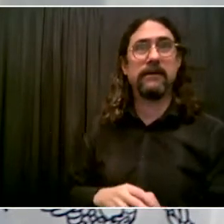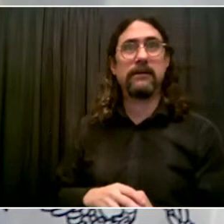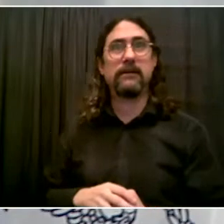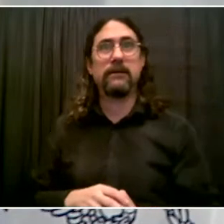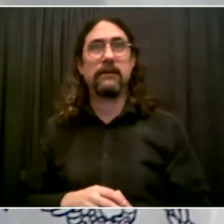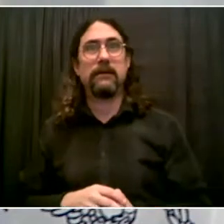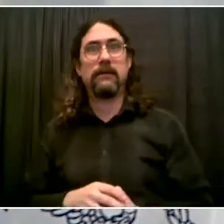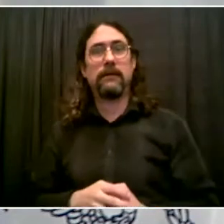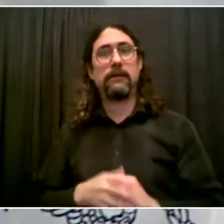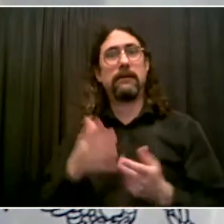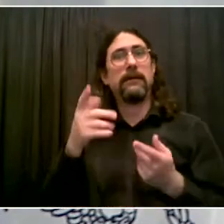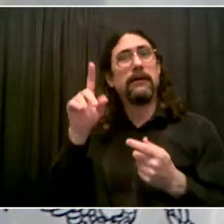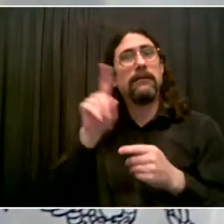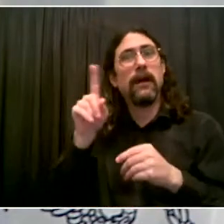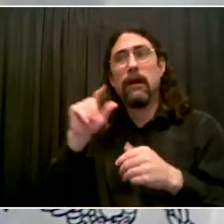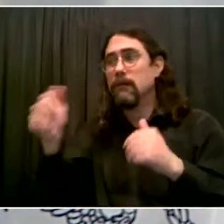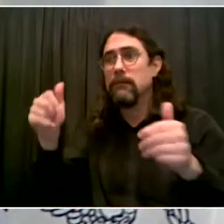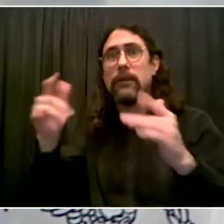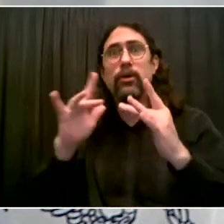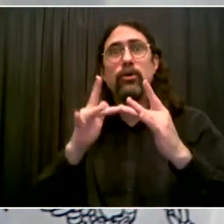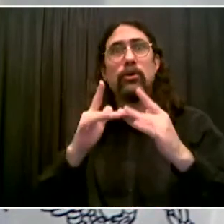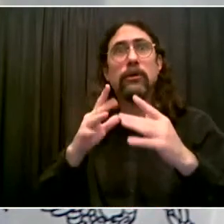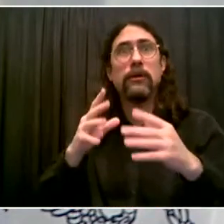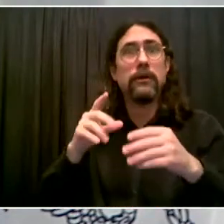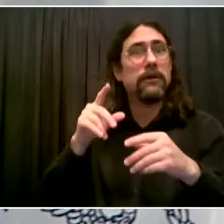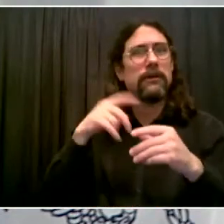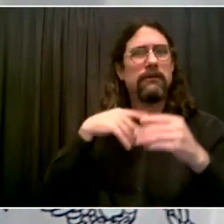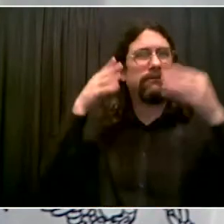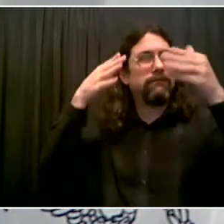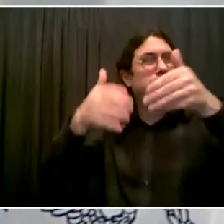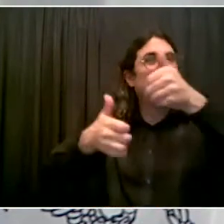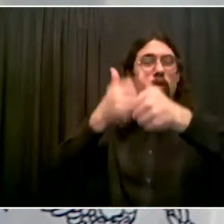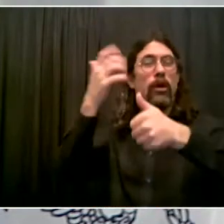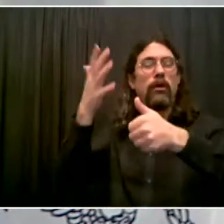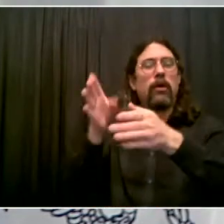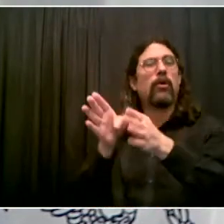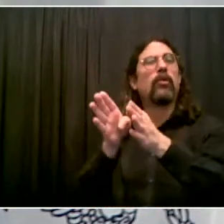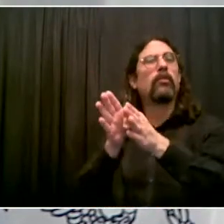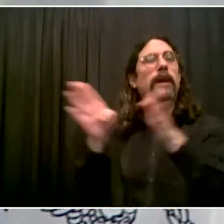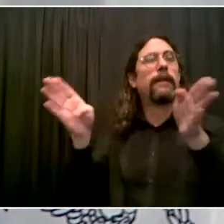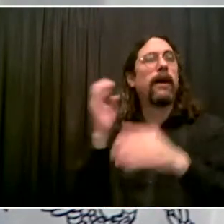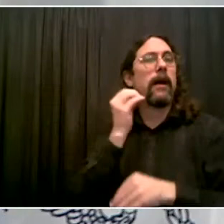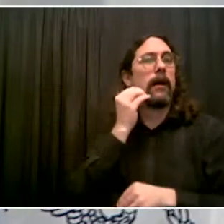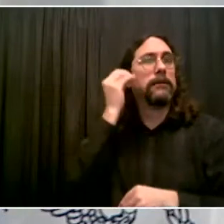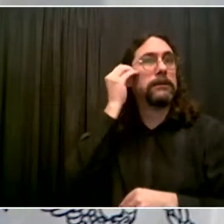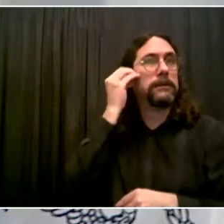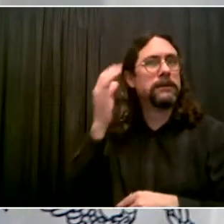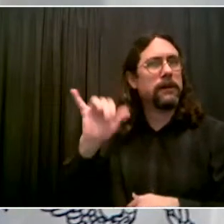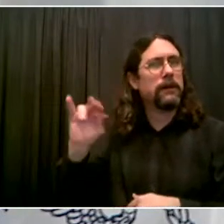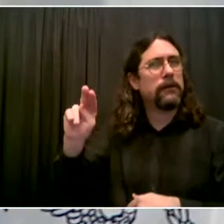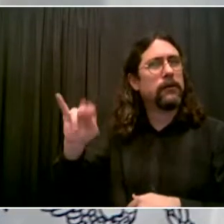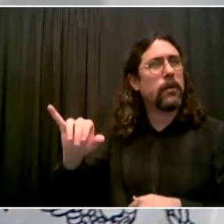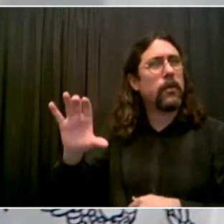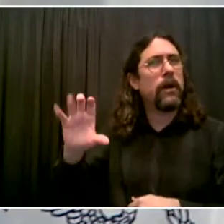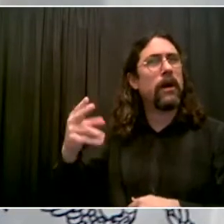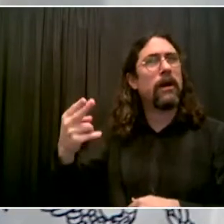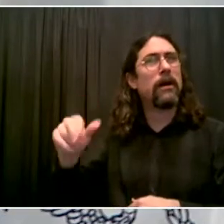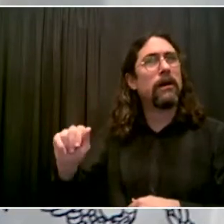WE WILL BE DOING A BIG EXPANSION OF BROADBAND ACCESS IN THE COURSE OF THIS YEAR AND PARTICULALAY RLIIN OUR PUBLBLC I HOUSING DEVELOPMENTS AND THEN WE ARE